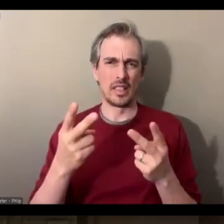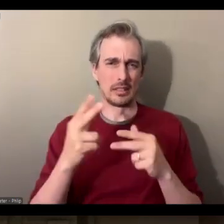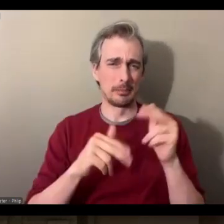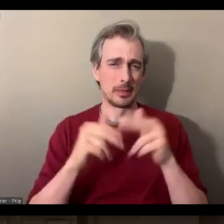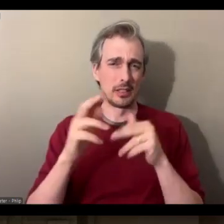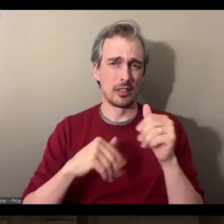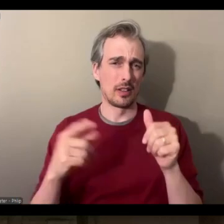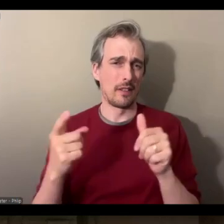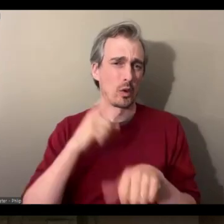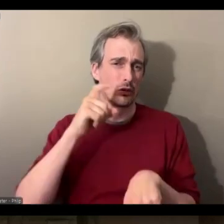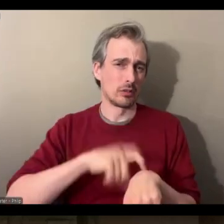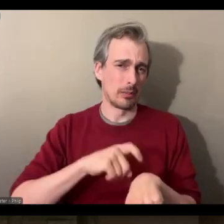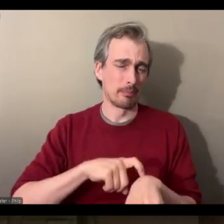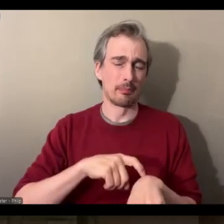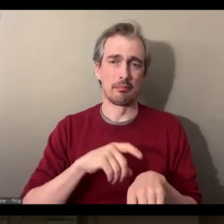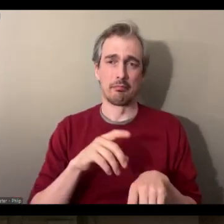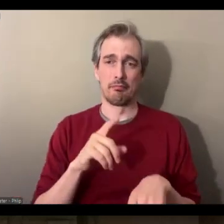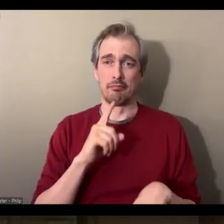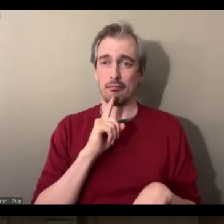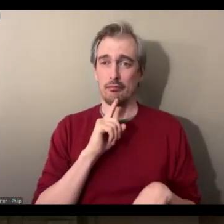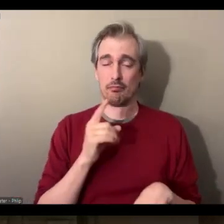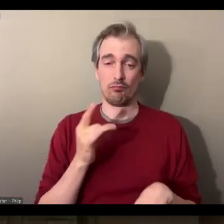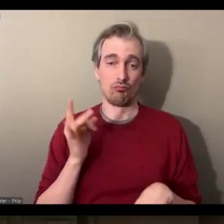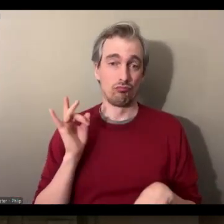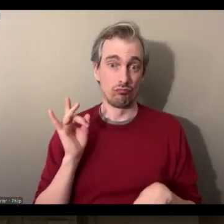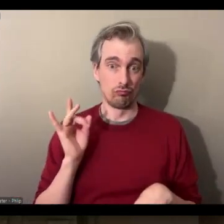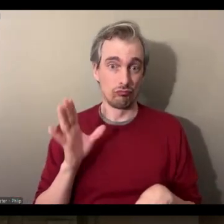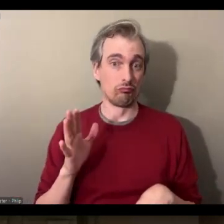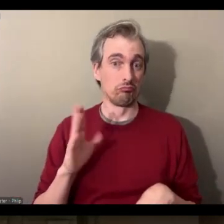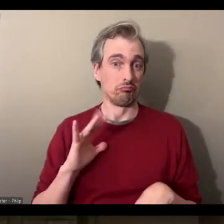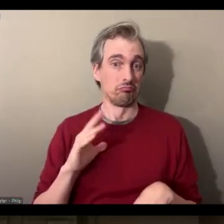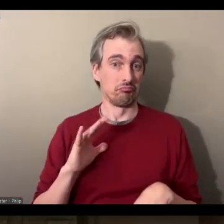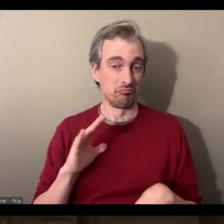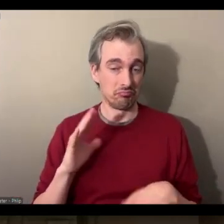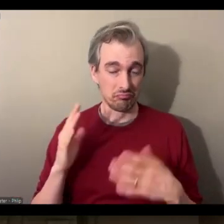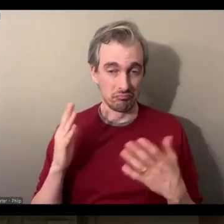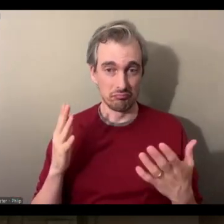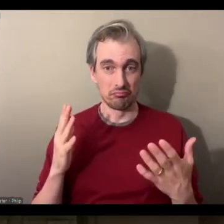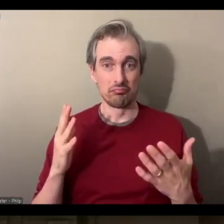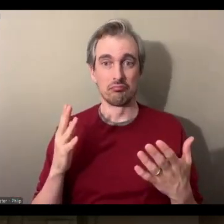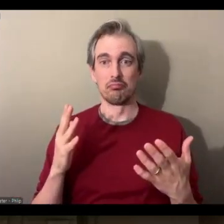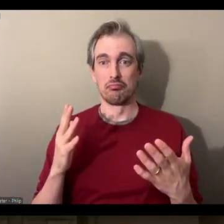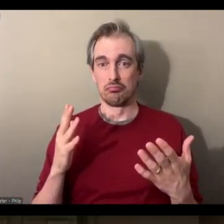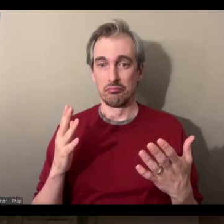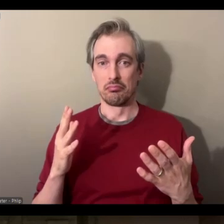I think, somewhat, to what the challenges of phased approaches are. We could have decided